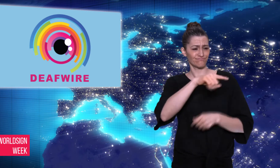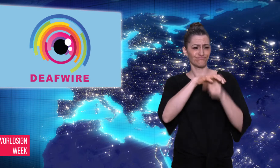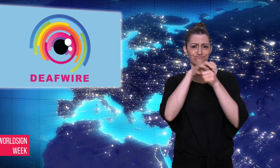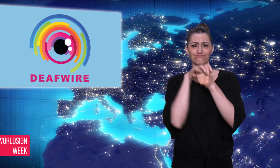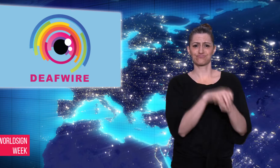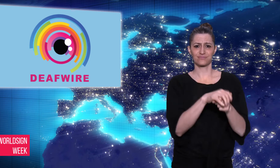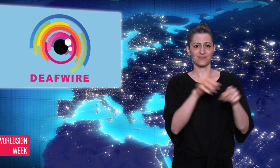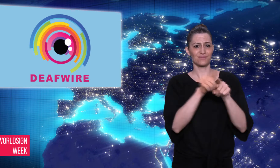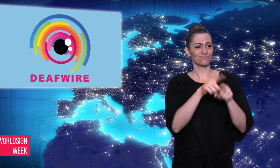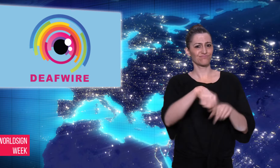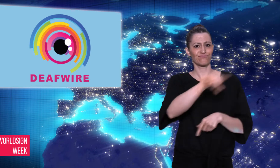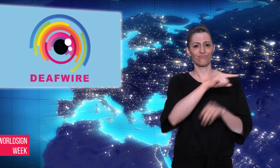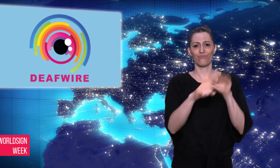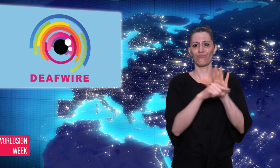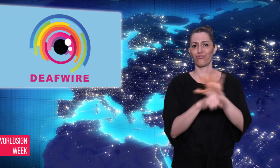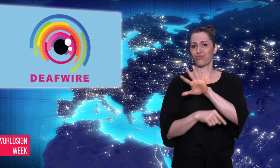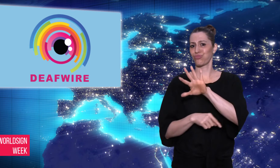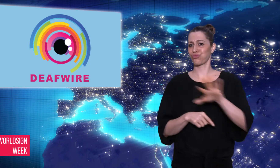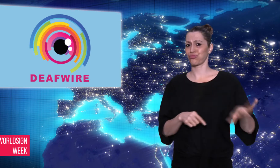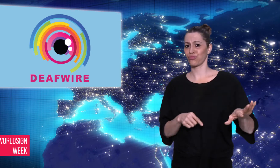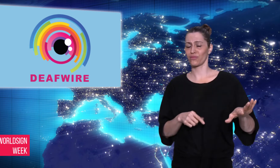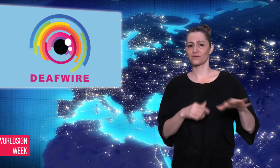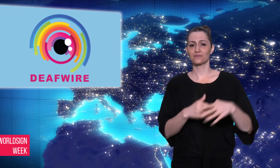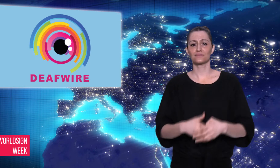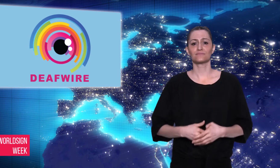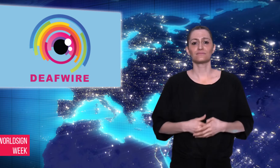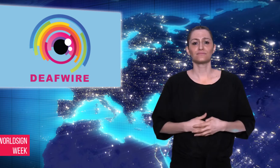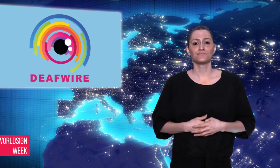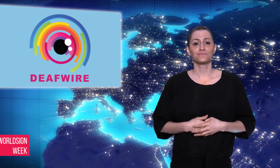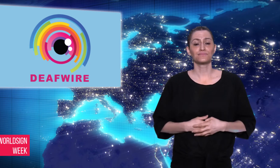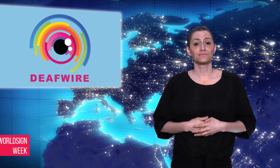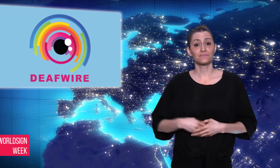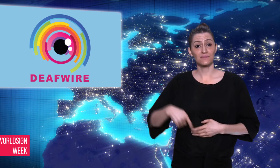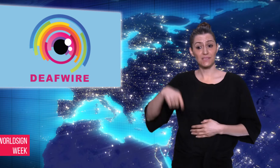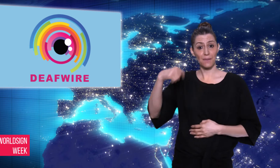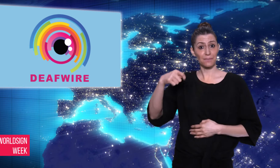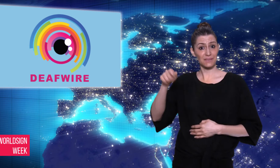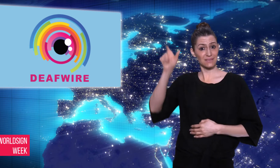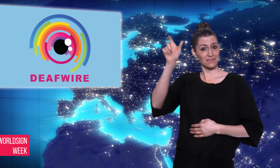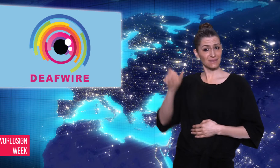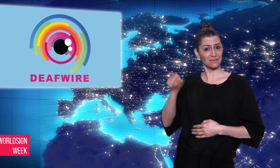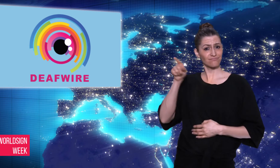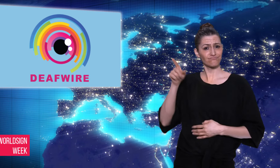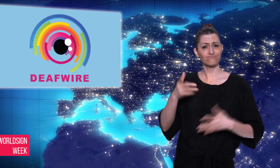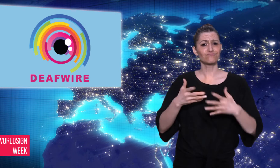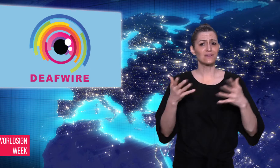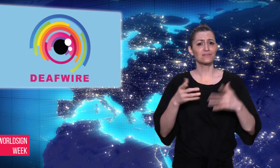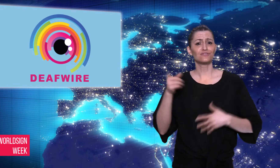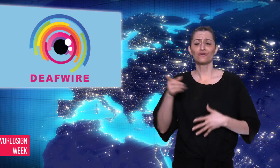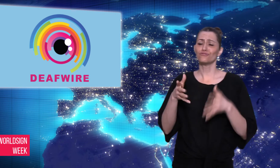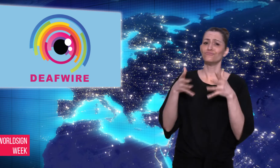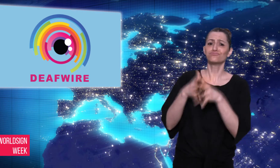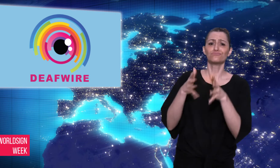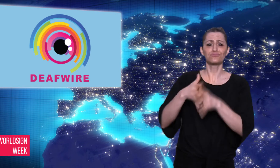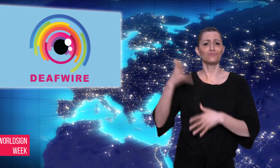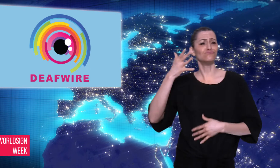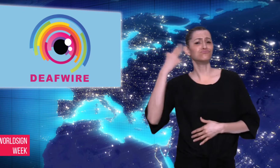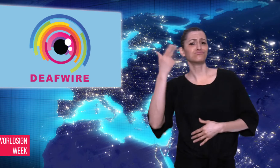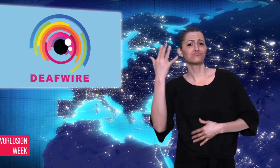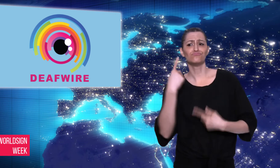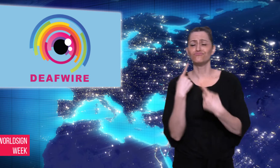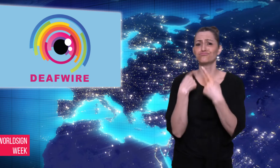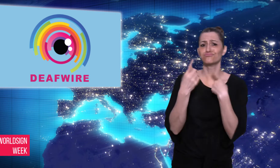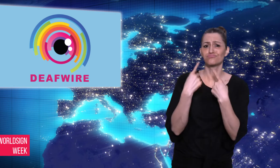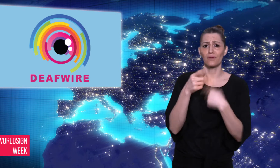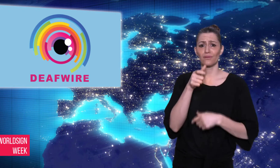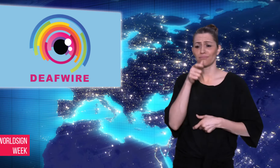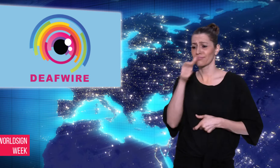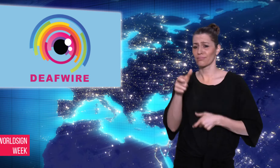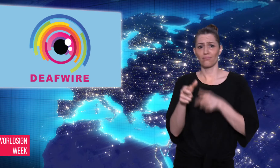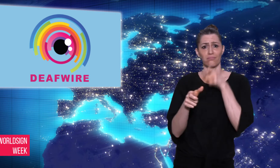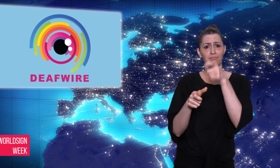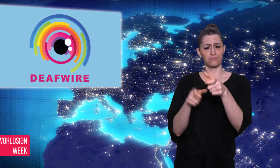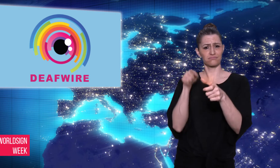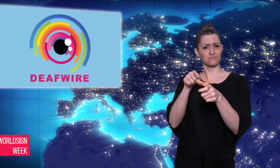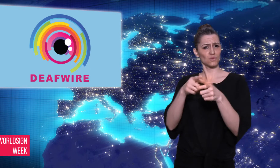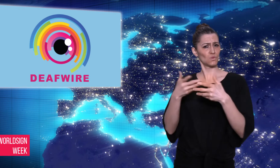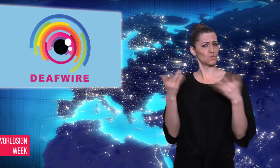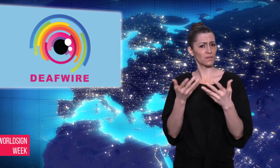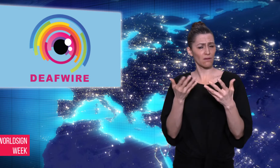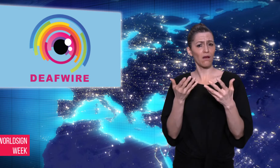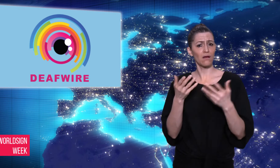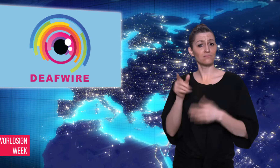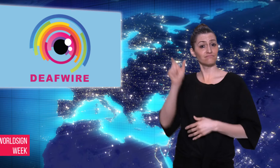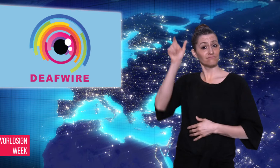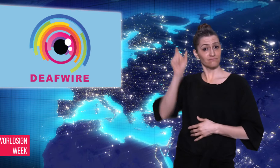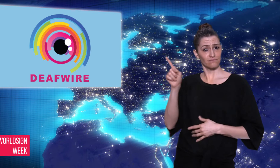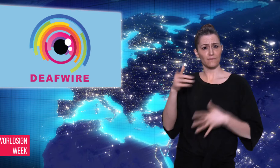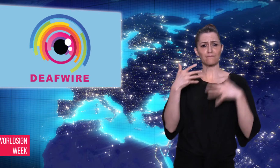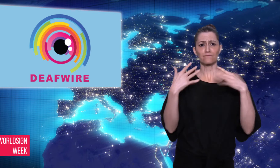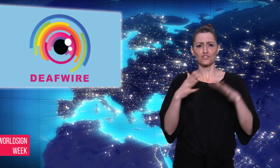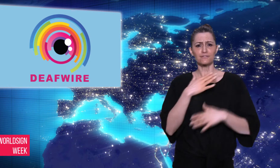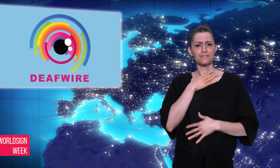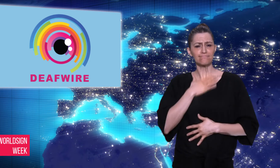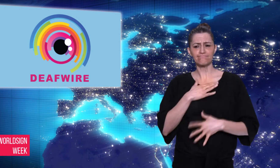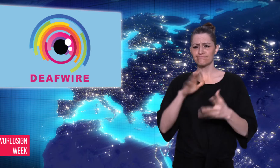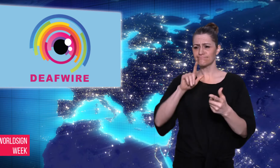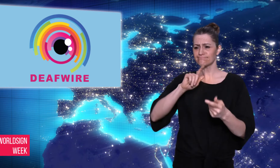and Blind people look bad. The President was talking about the